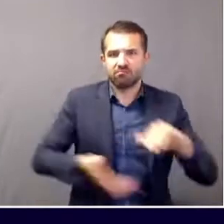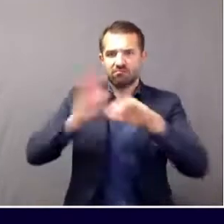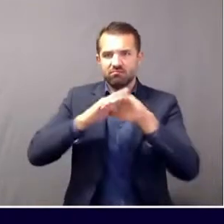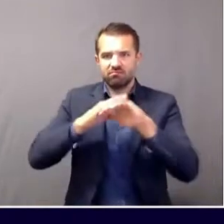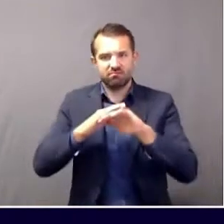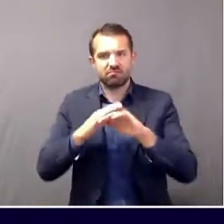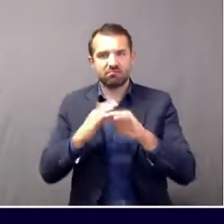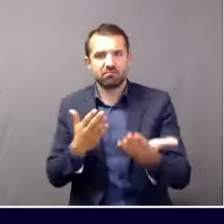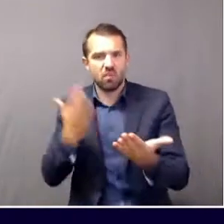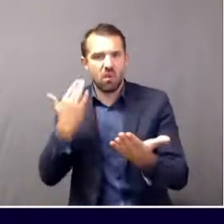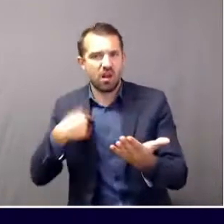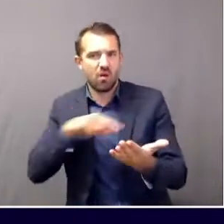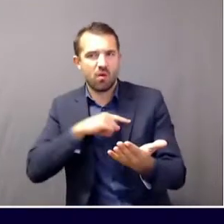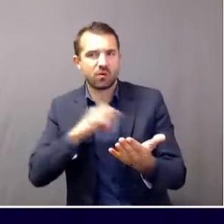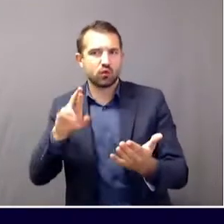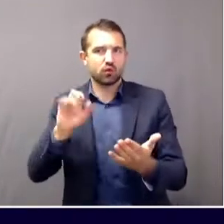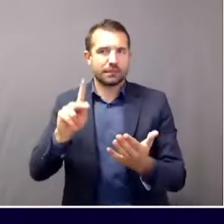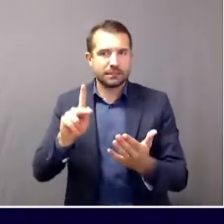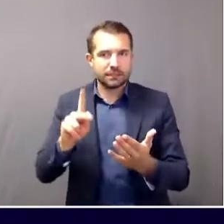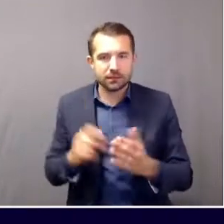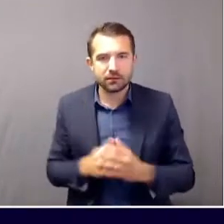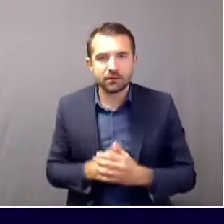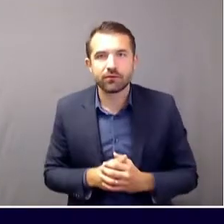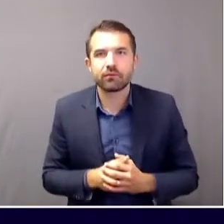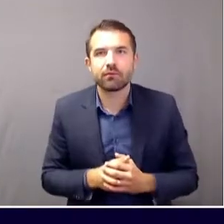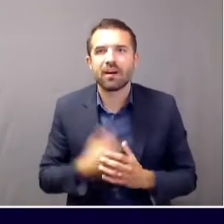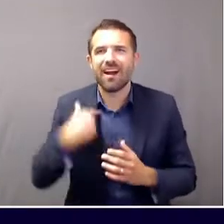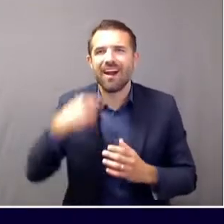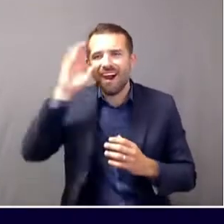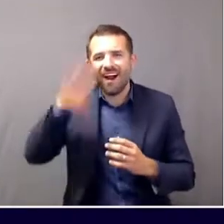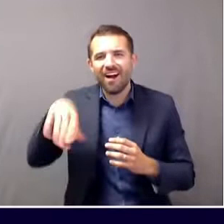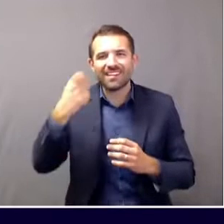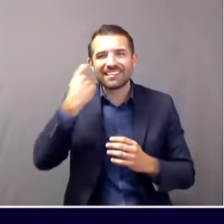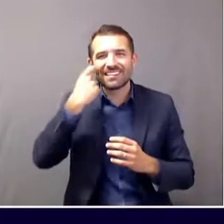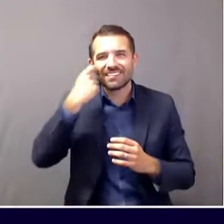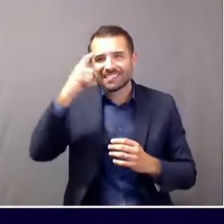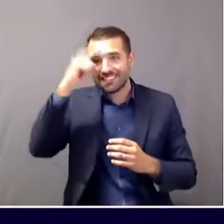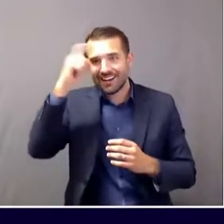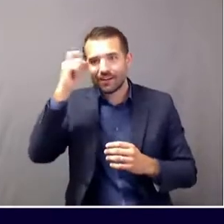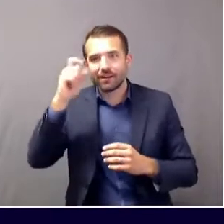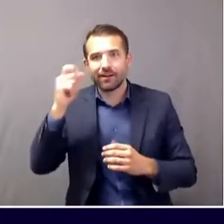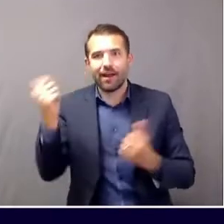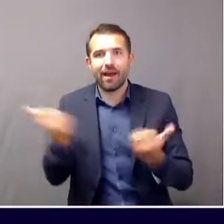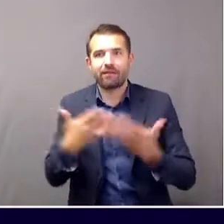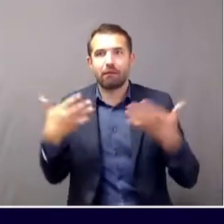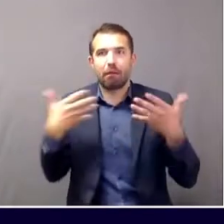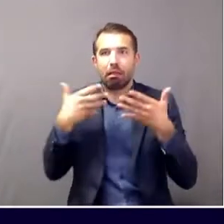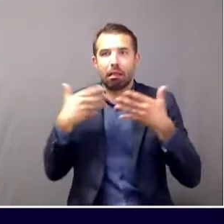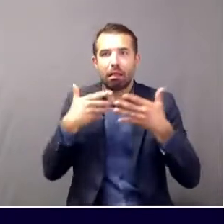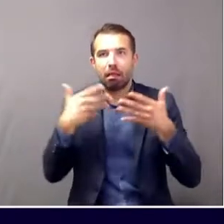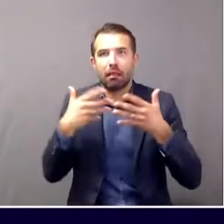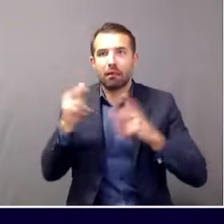tourism didn't appear to be a a